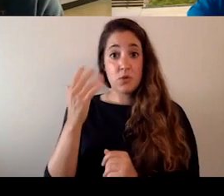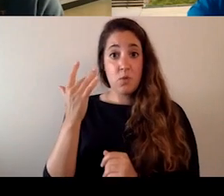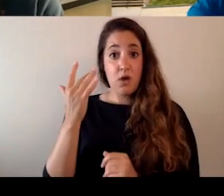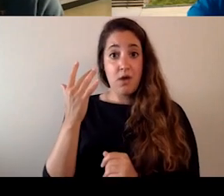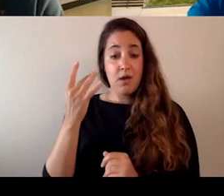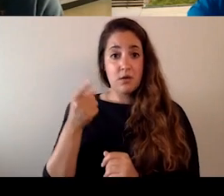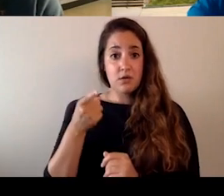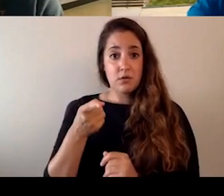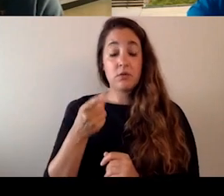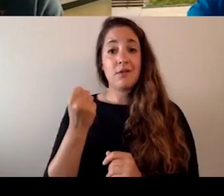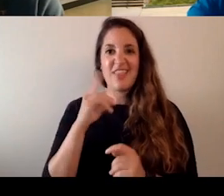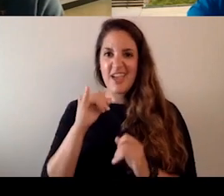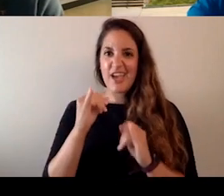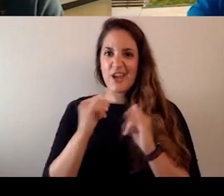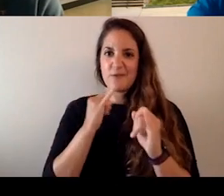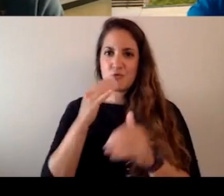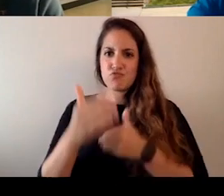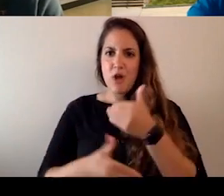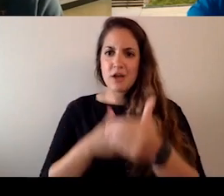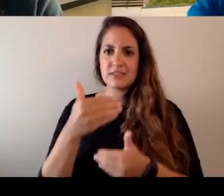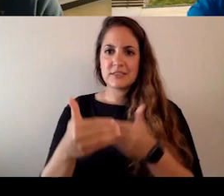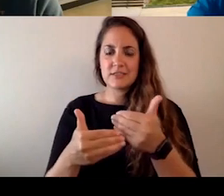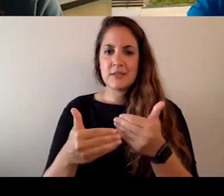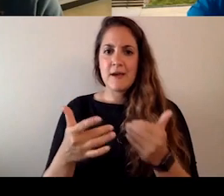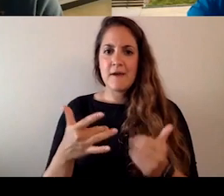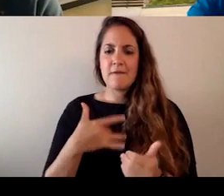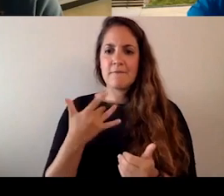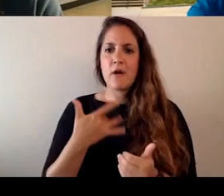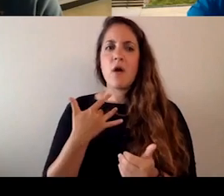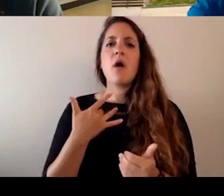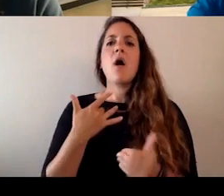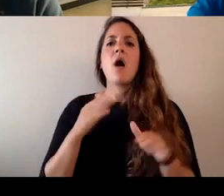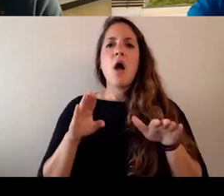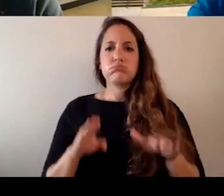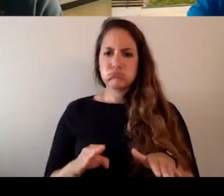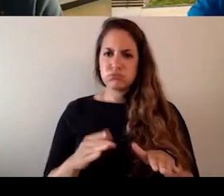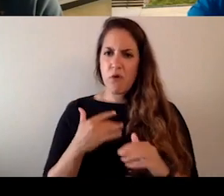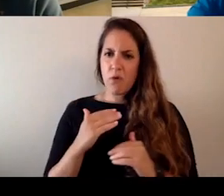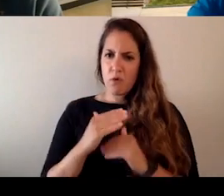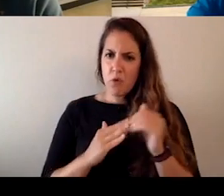the interview process kind of made me feel very, very comfortable here. I said to myself,